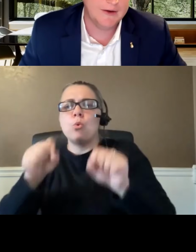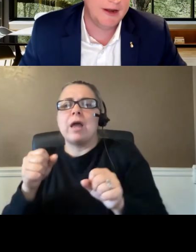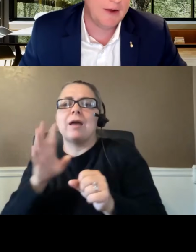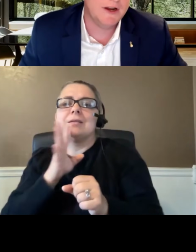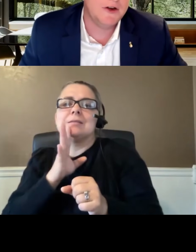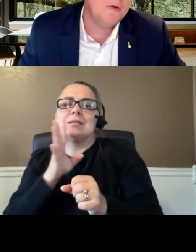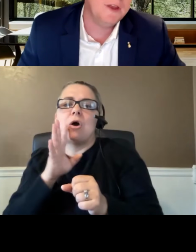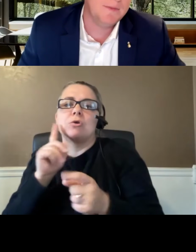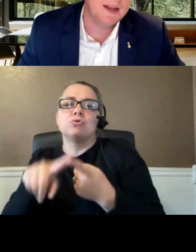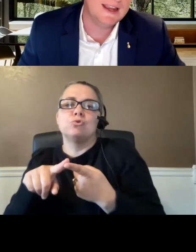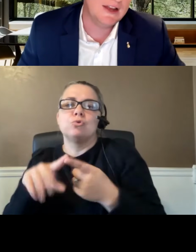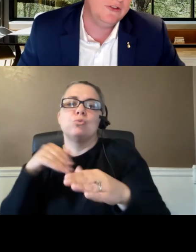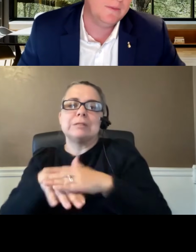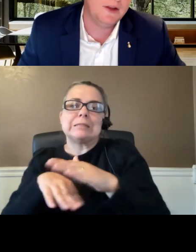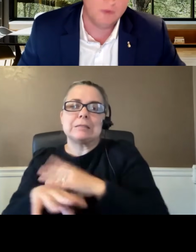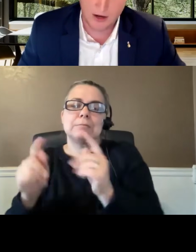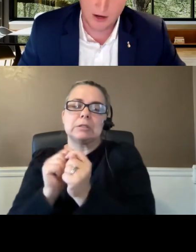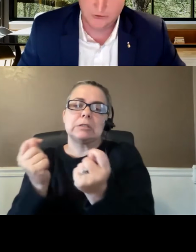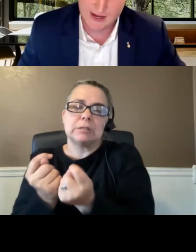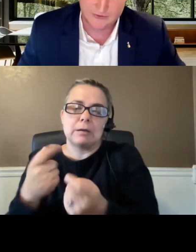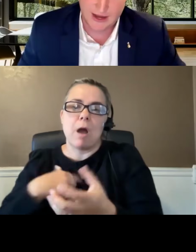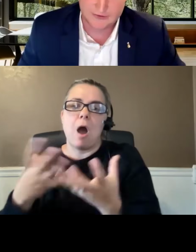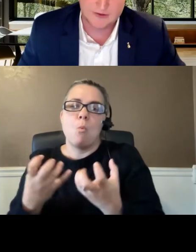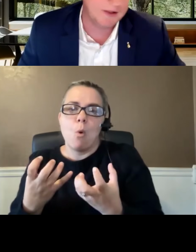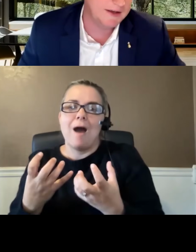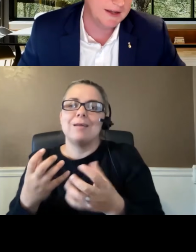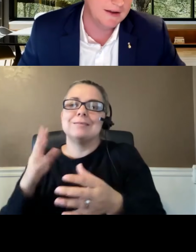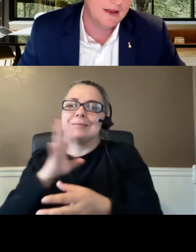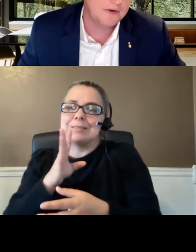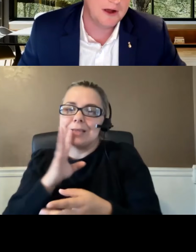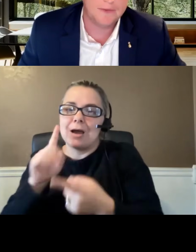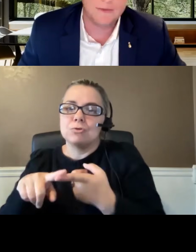but I want to know that I'm going to get to somebody who understands accessibility throughout